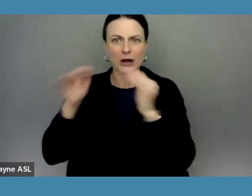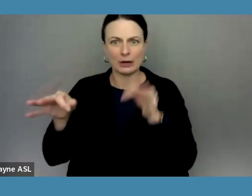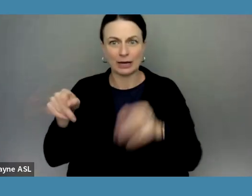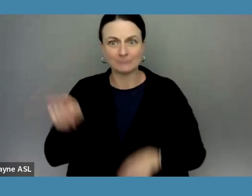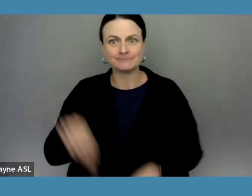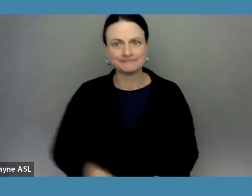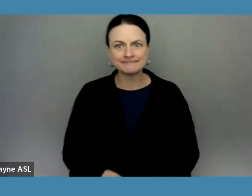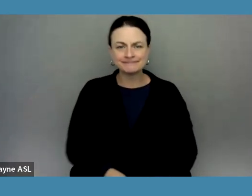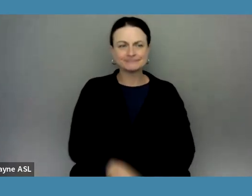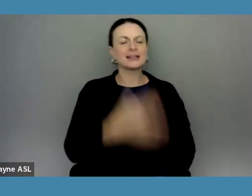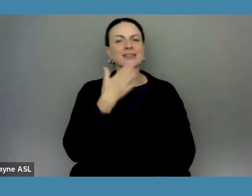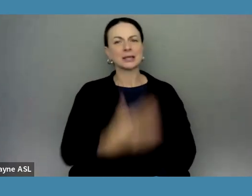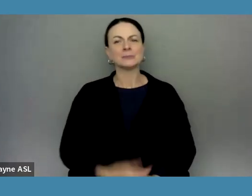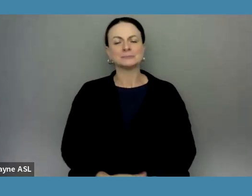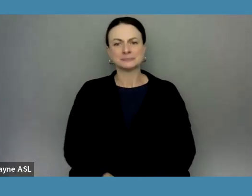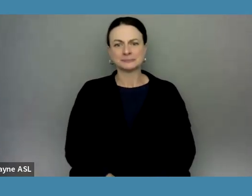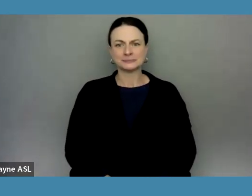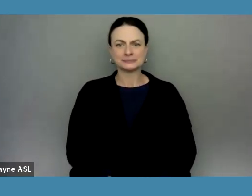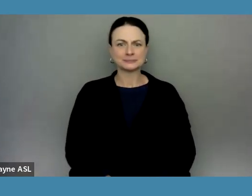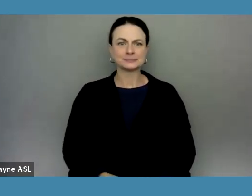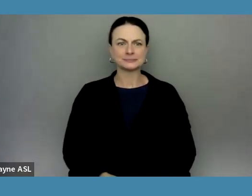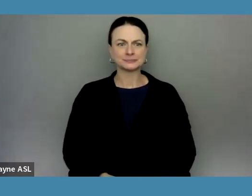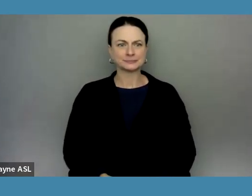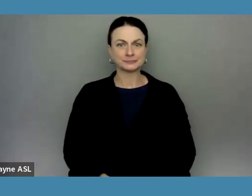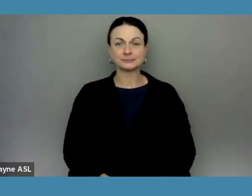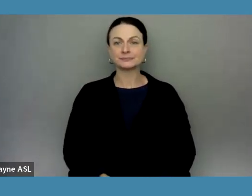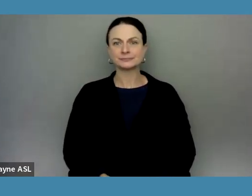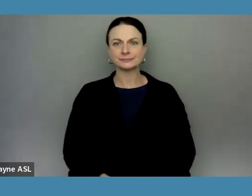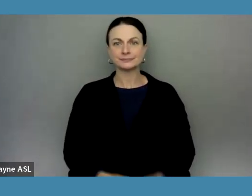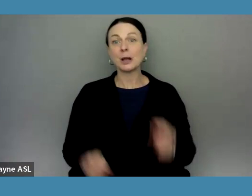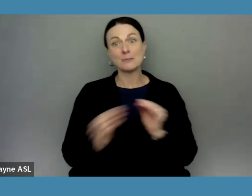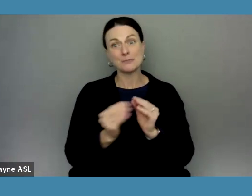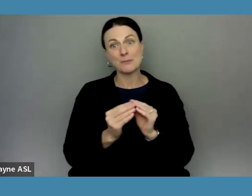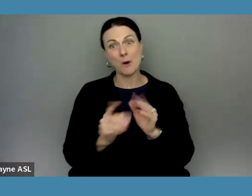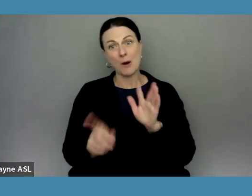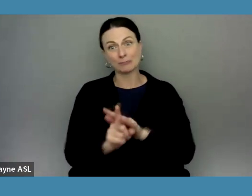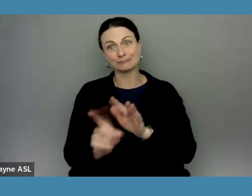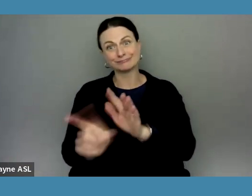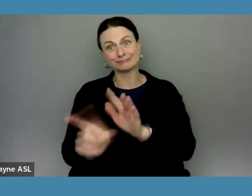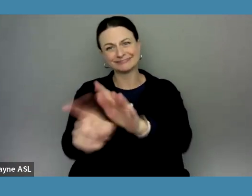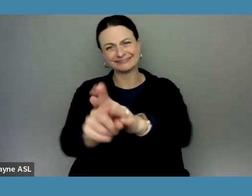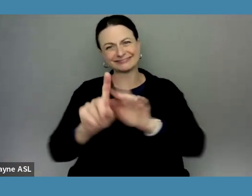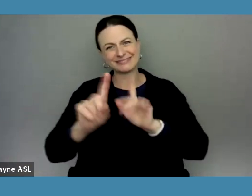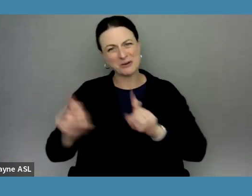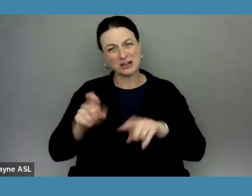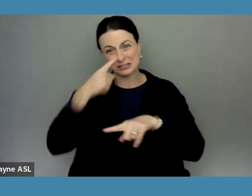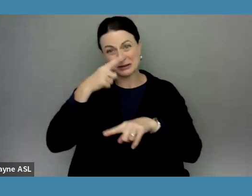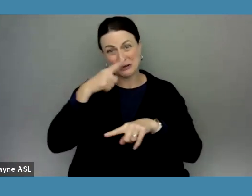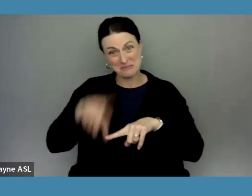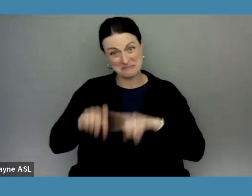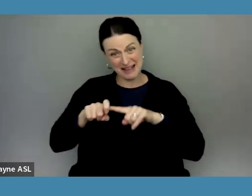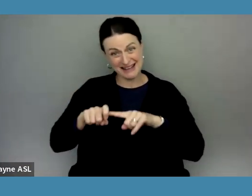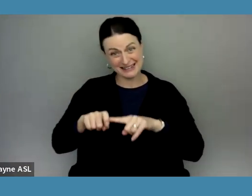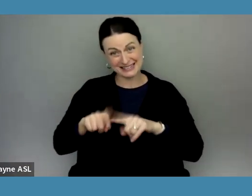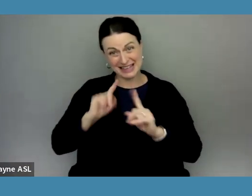[Maddie] Okay, thank you. We have some more questions coming in if you wanna pause and take some more questions at this time.